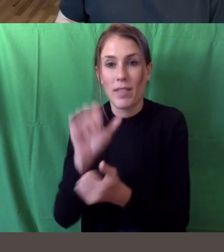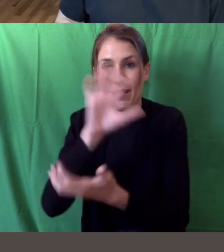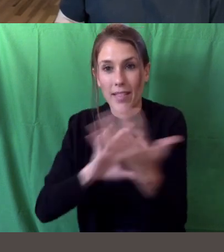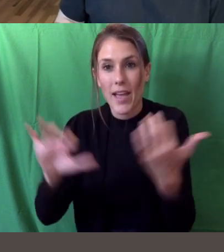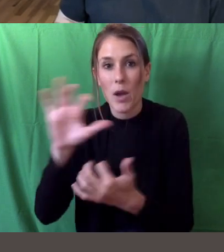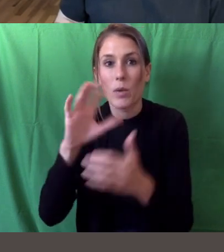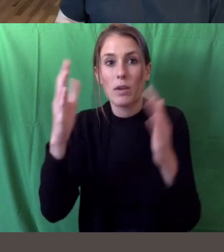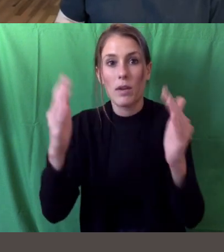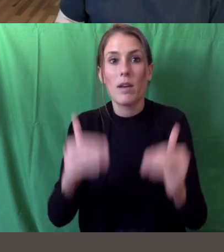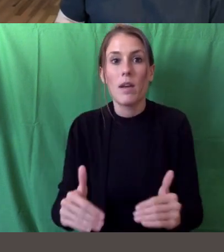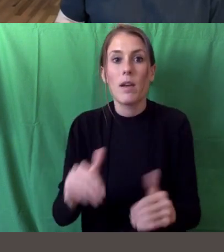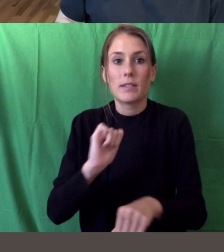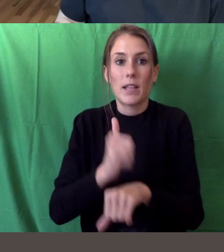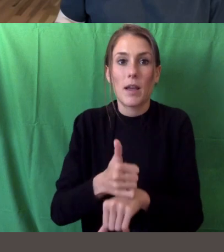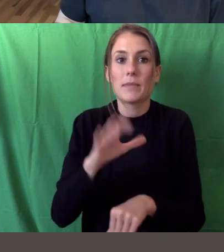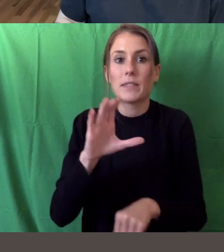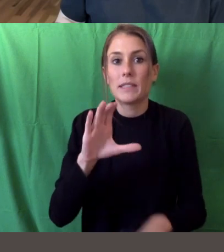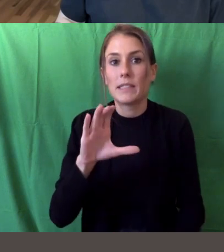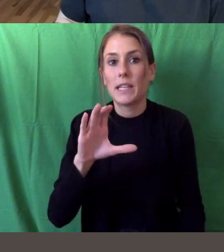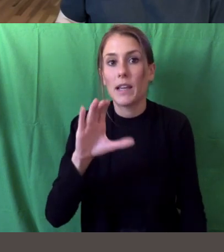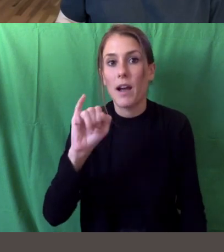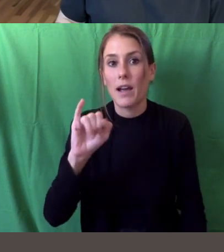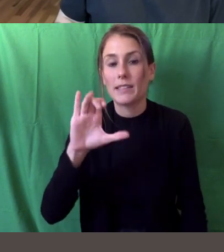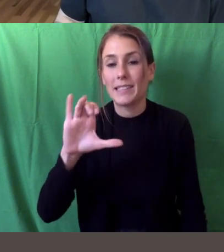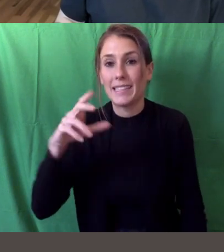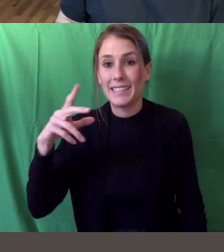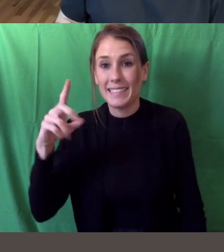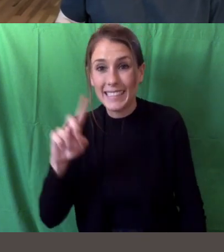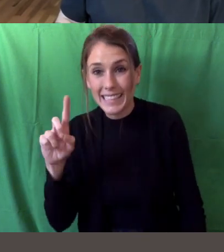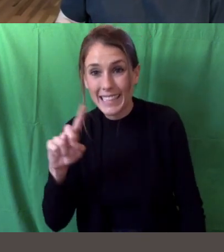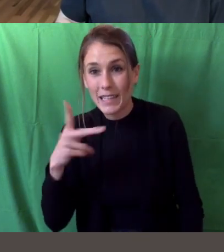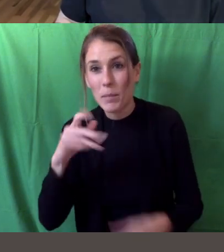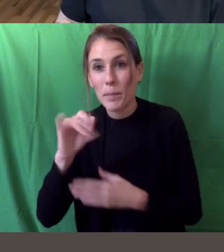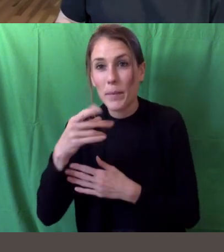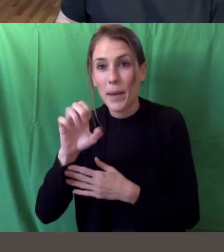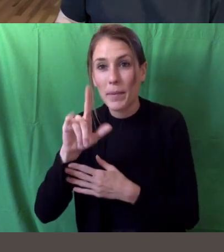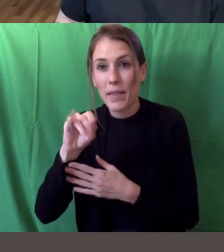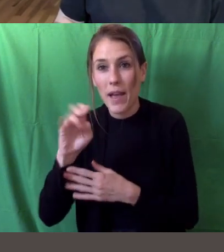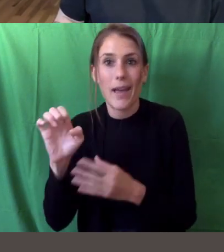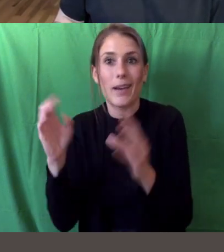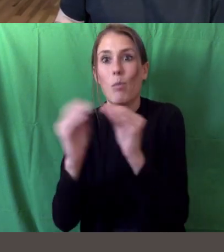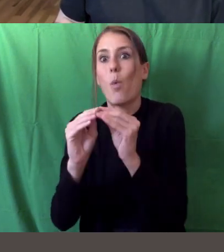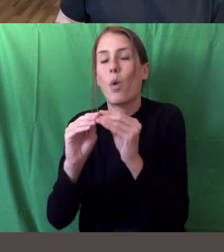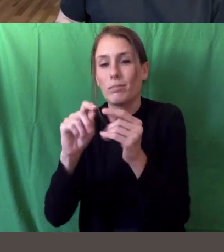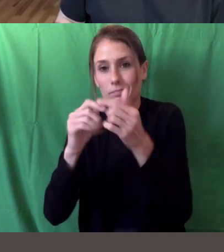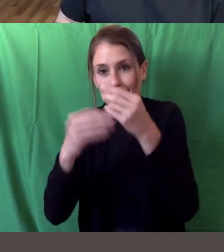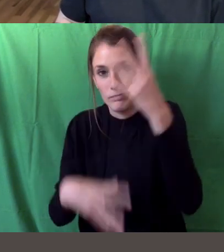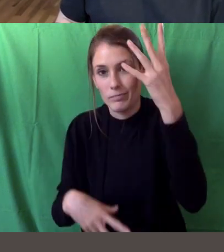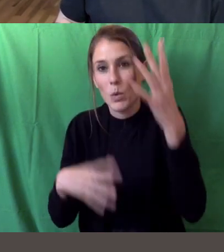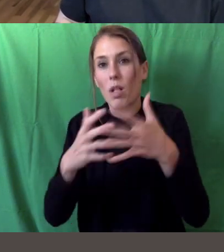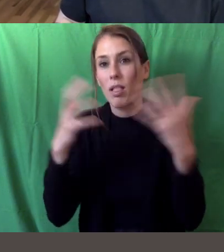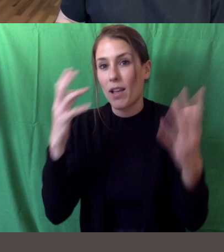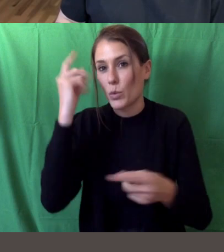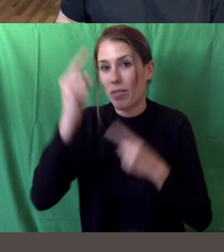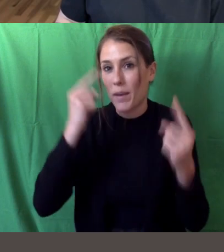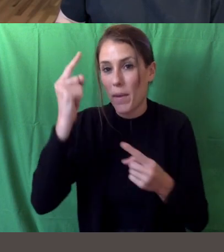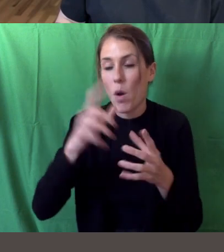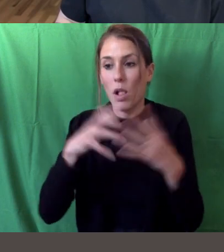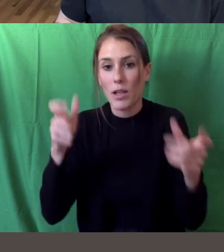configuring our CI/CD pipeline for our deployments, and more. So obviously, that's a lot to think about and manage.